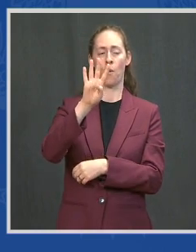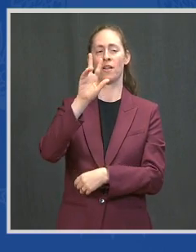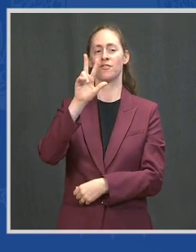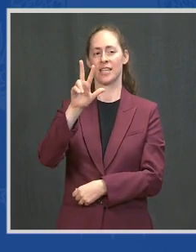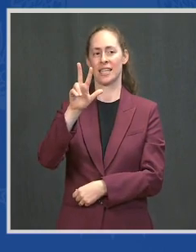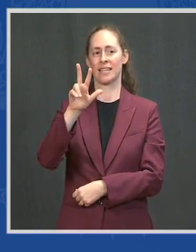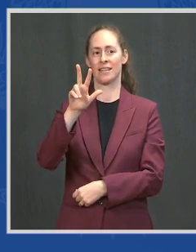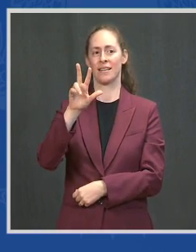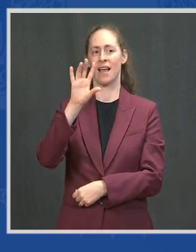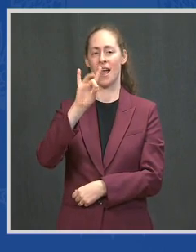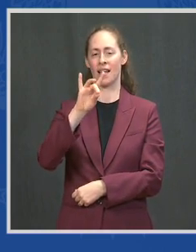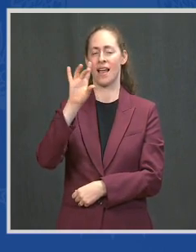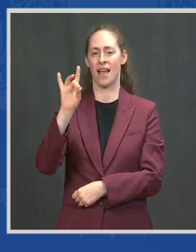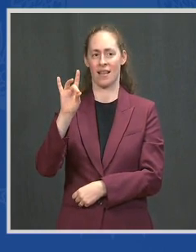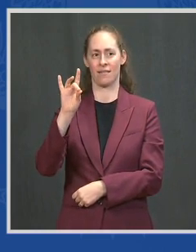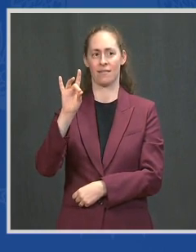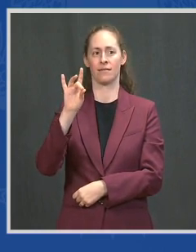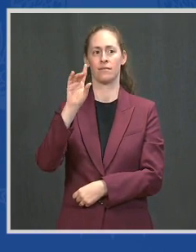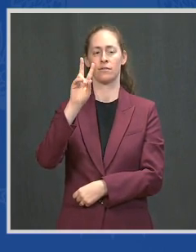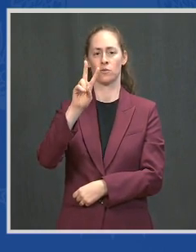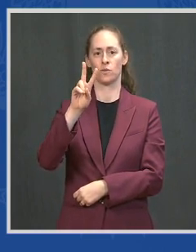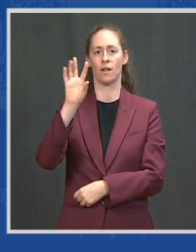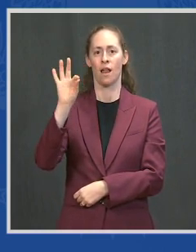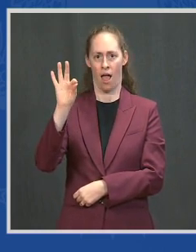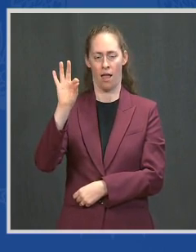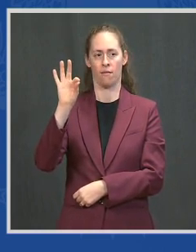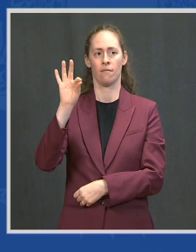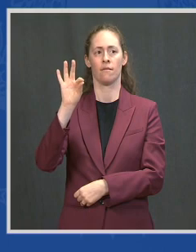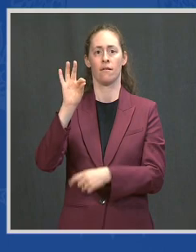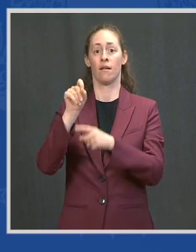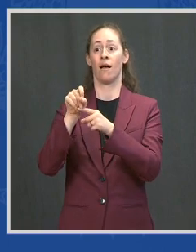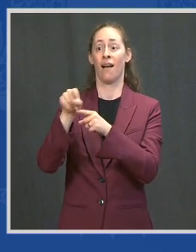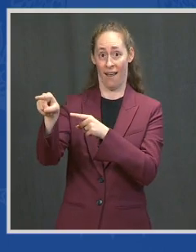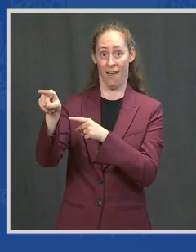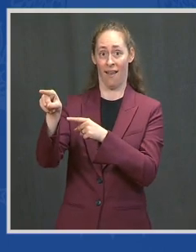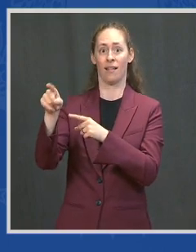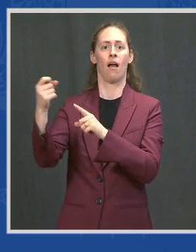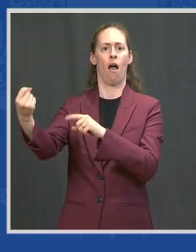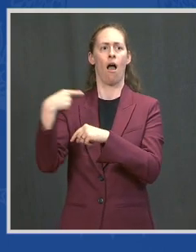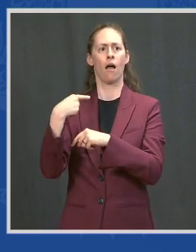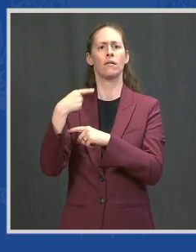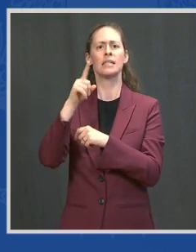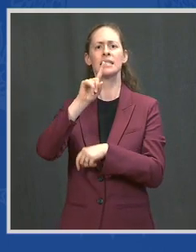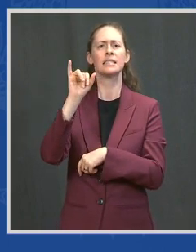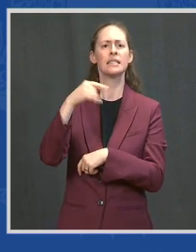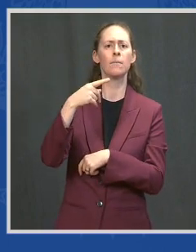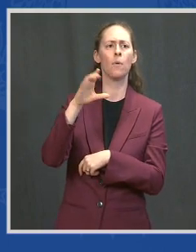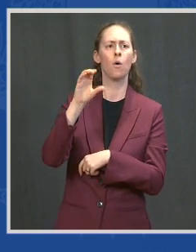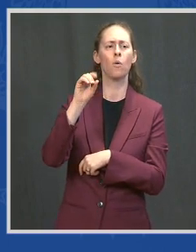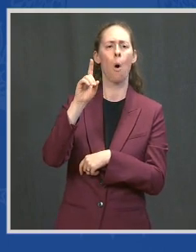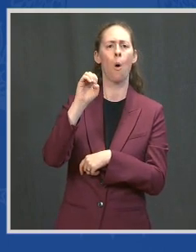and get text back within minutes to places nearest to you to get a vaccination that are available immediately.